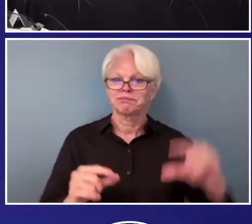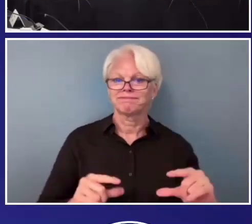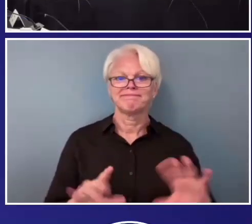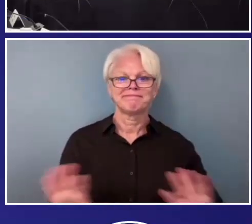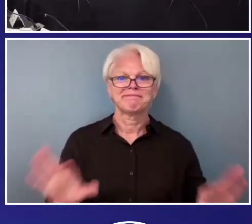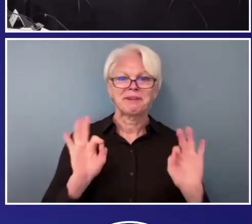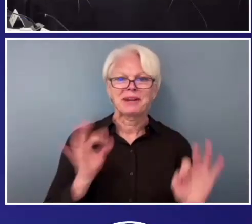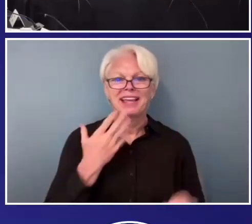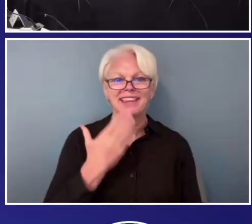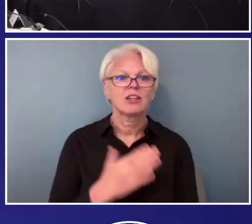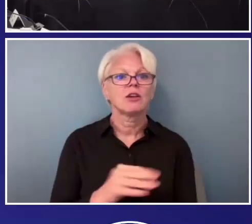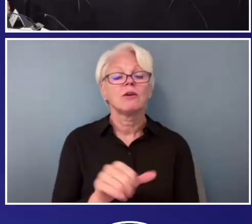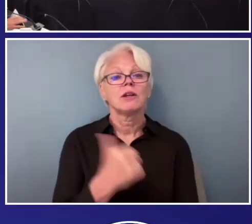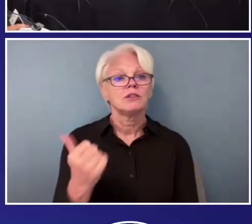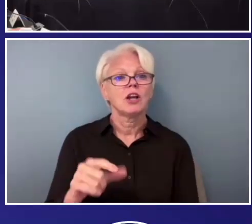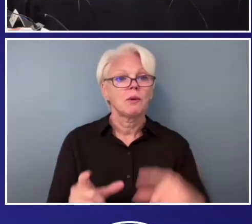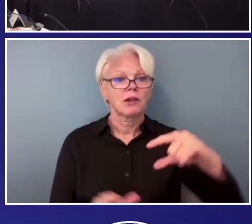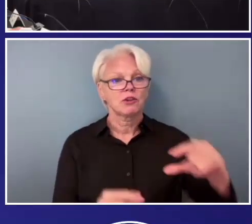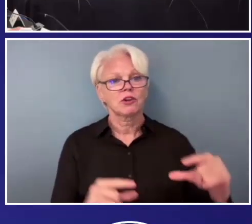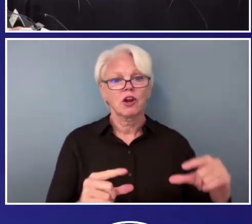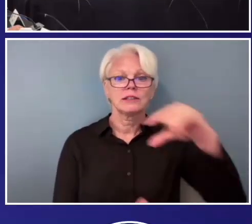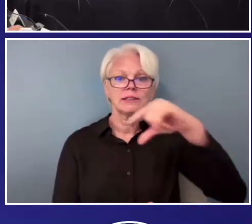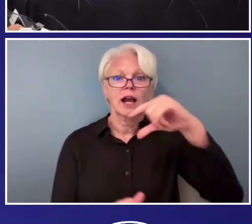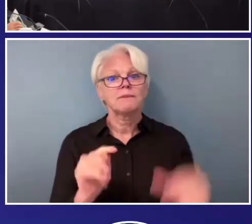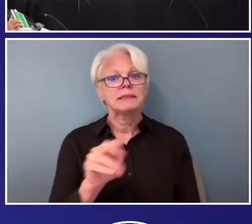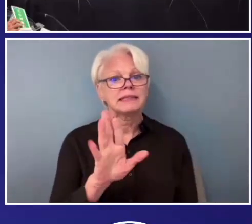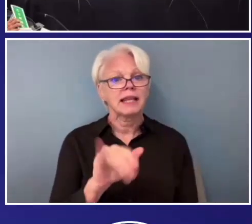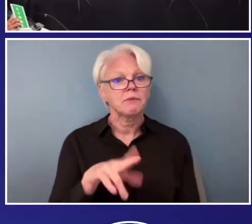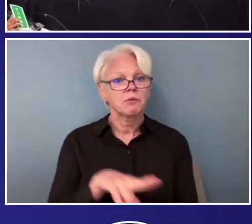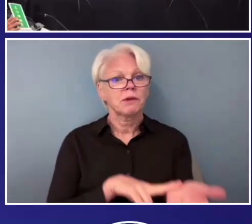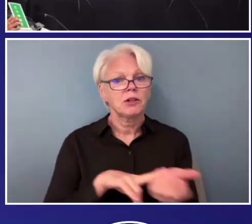I see no other cards. Tamy, would you like to do a pulse check? Yes, ma'am.